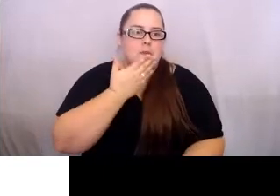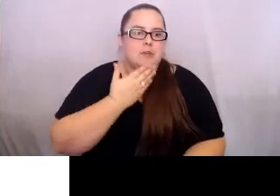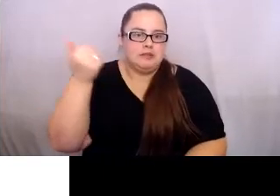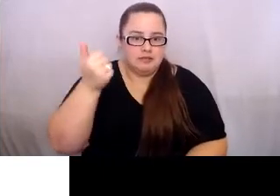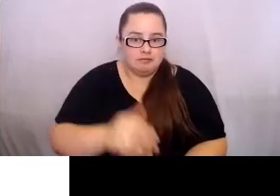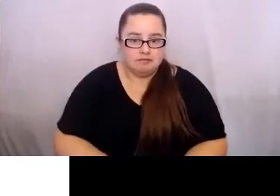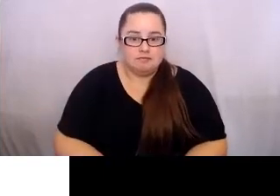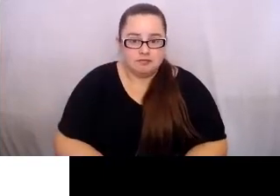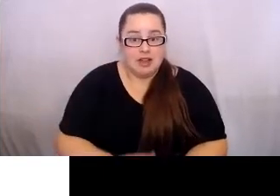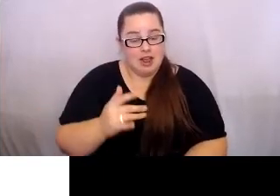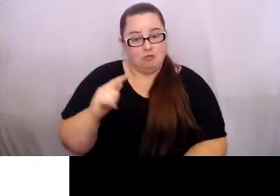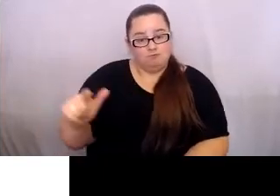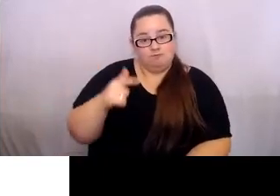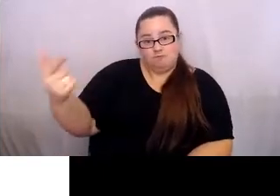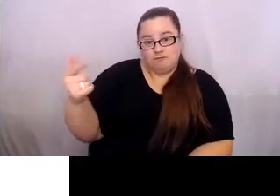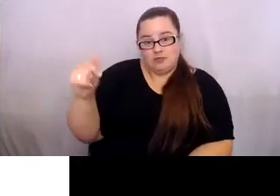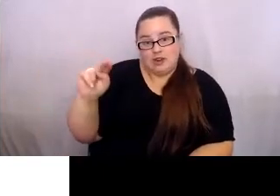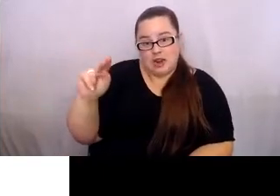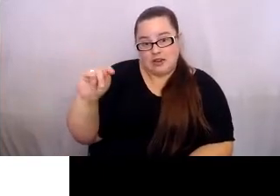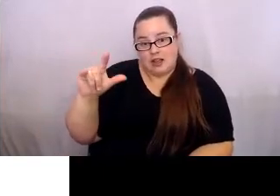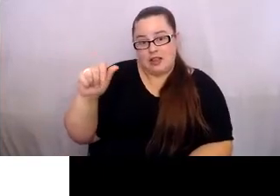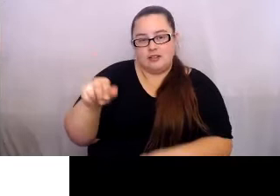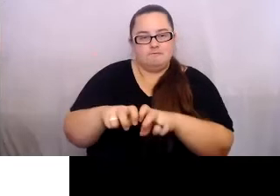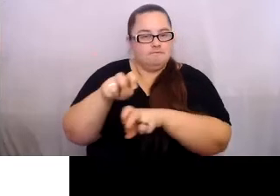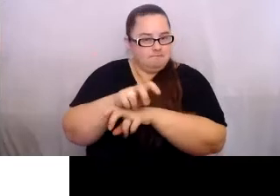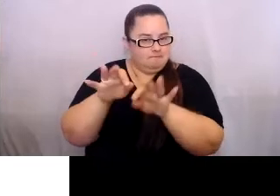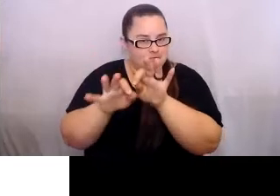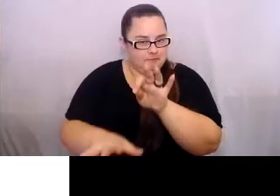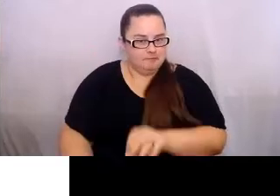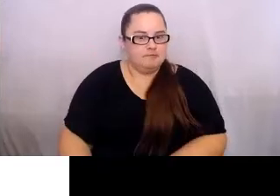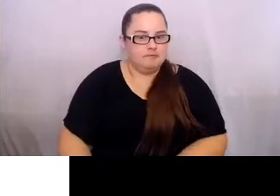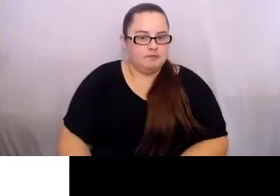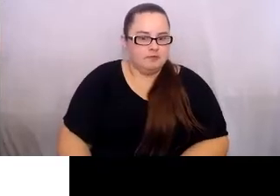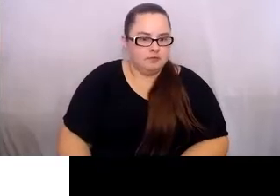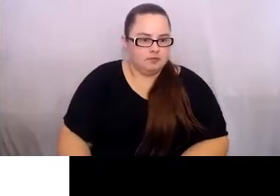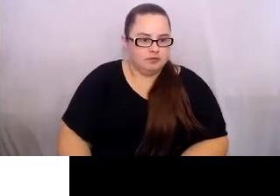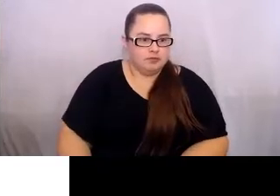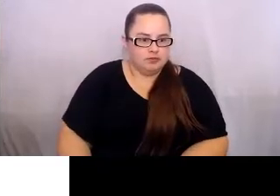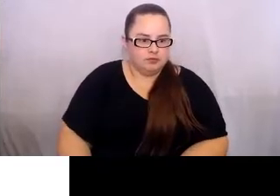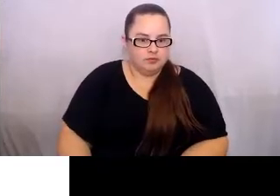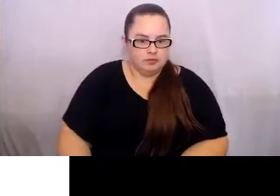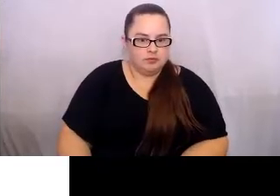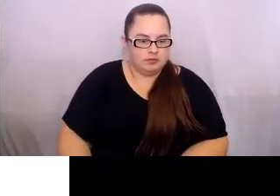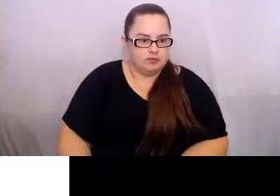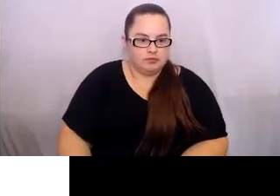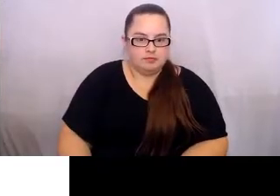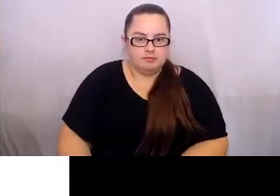With that I will turn It over to Natalia. Thank you, Mike. That was such a great example to move into primary prevention,